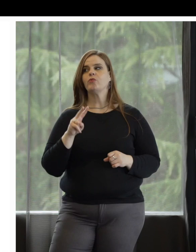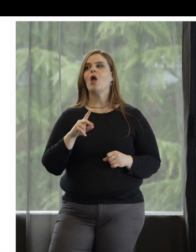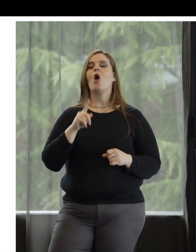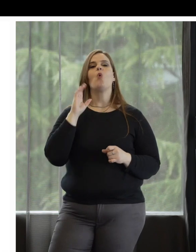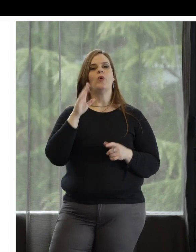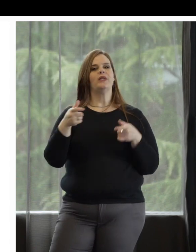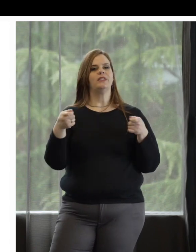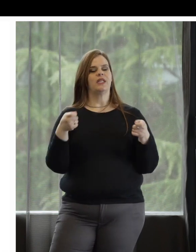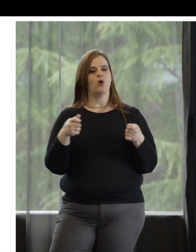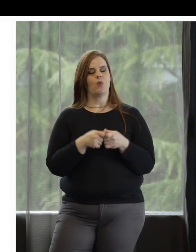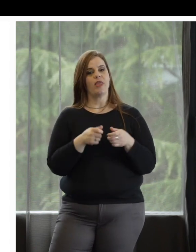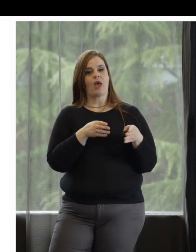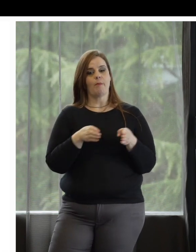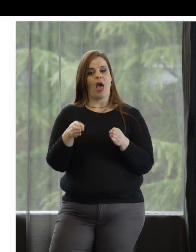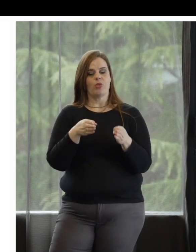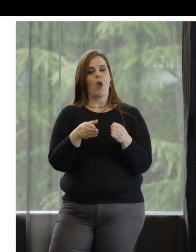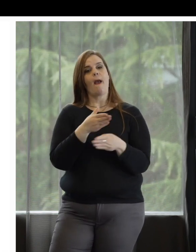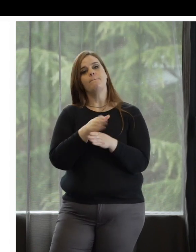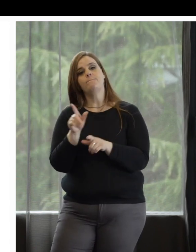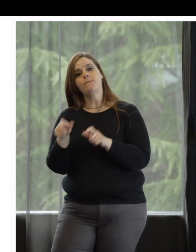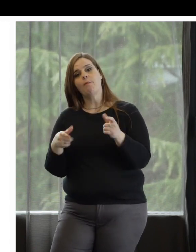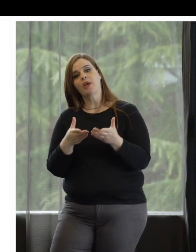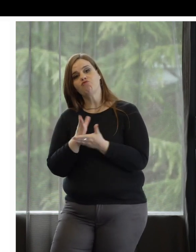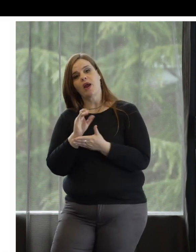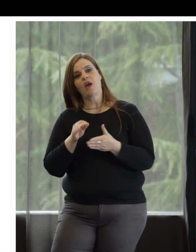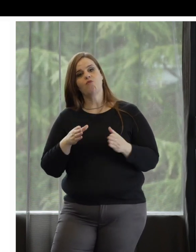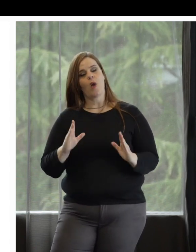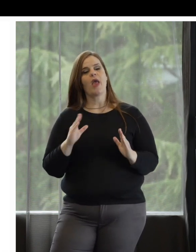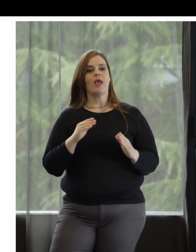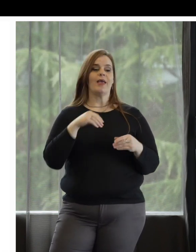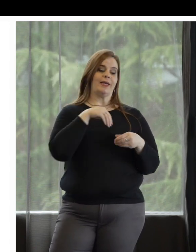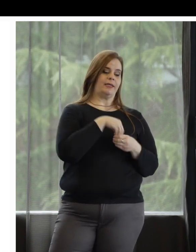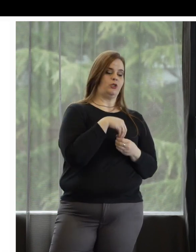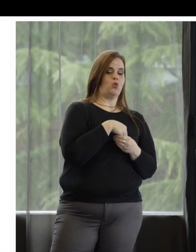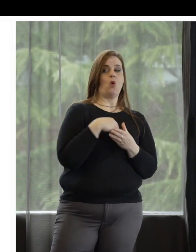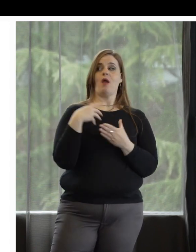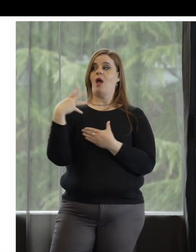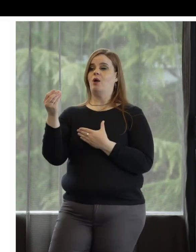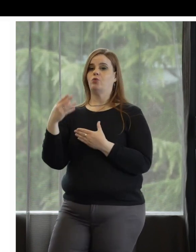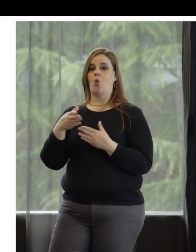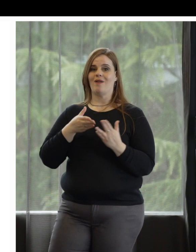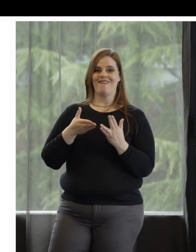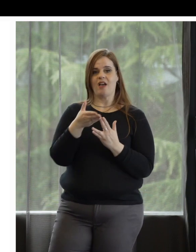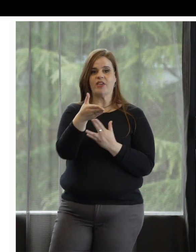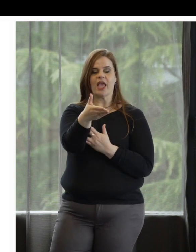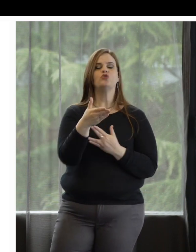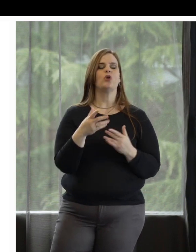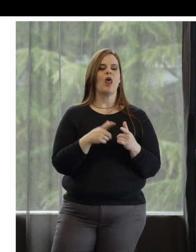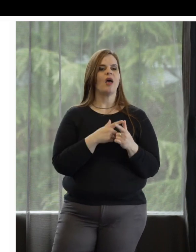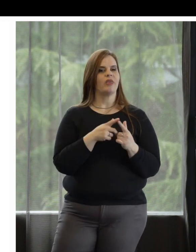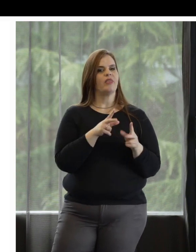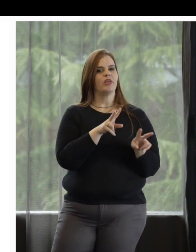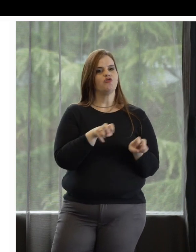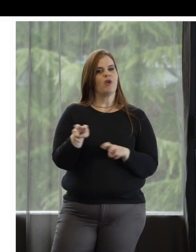right of ways as well as indoor and outdoor navigation as well adds well as transition from indoor out